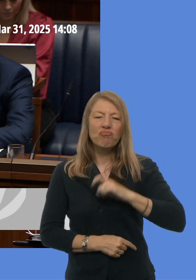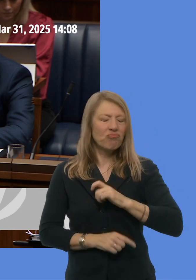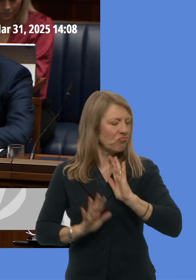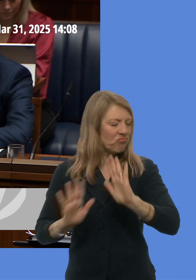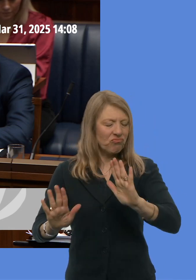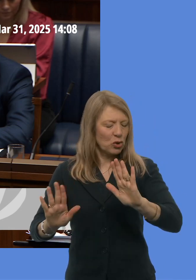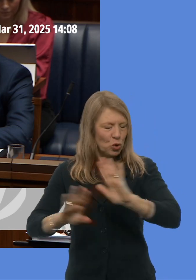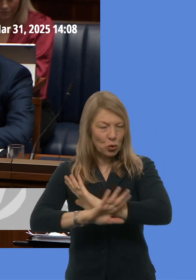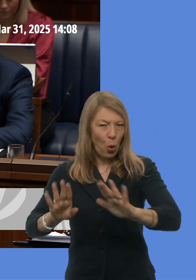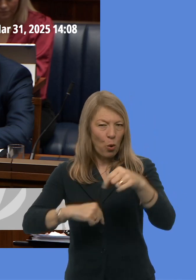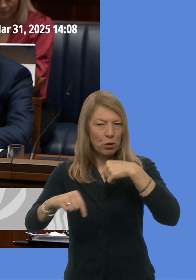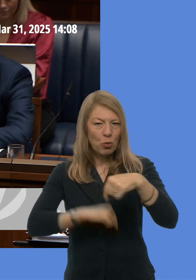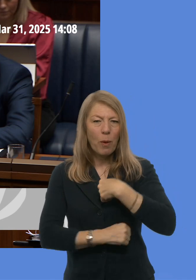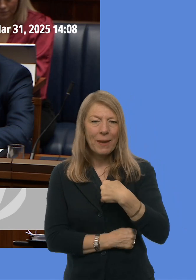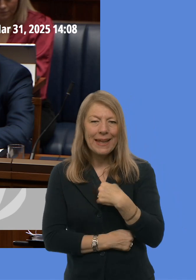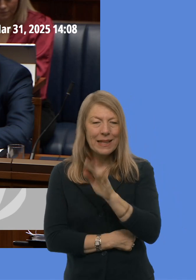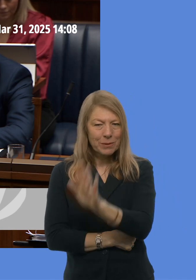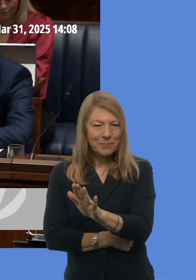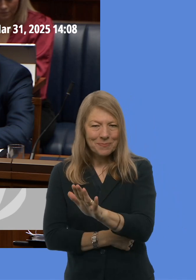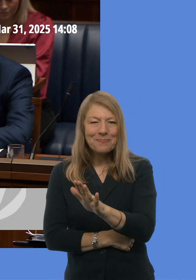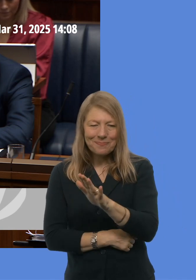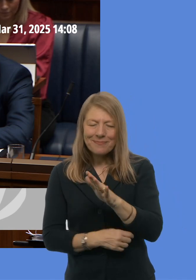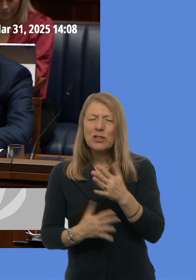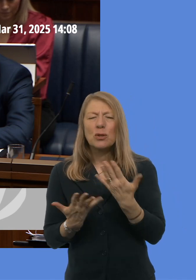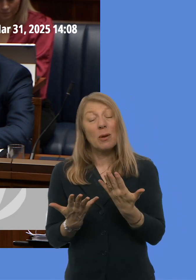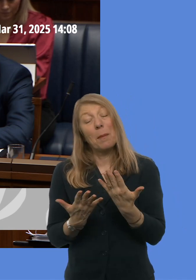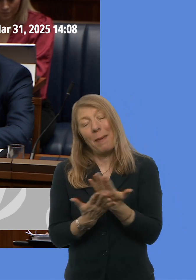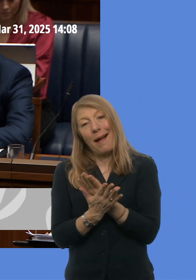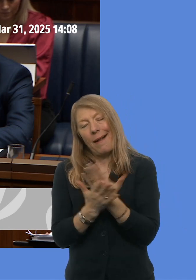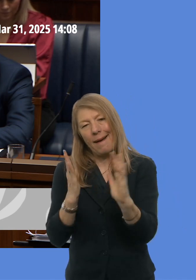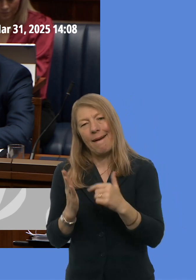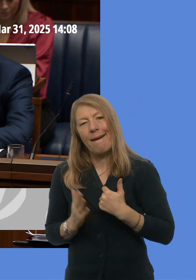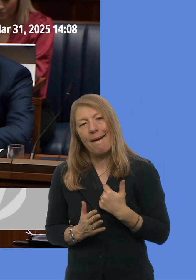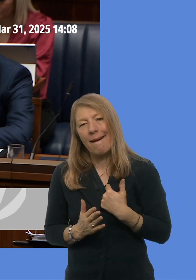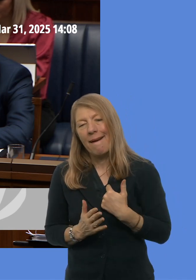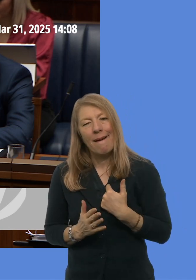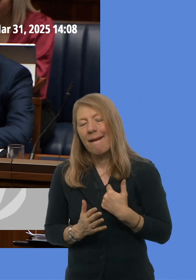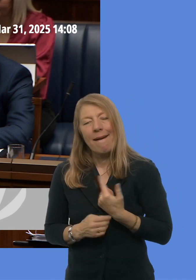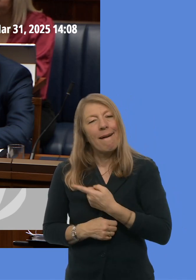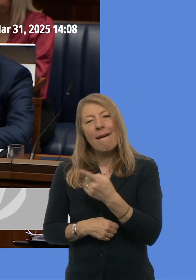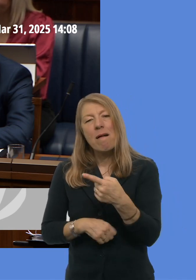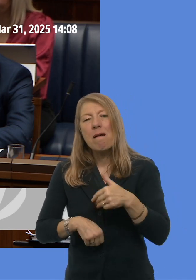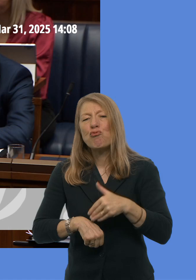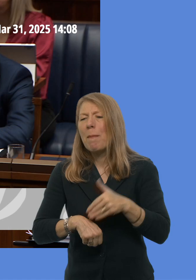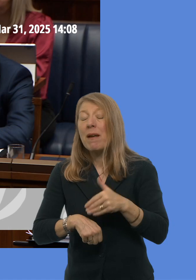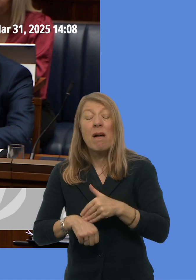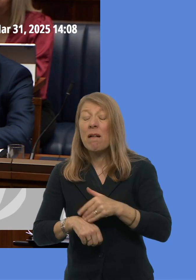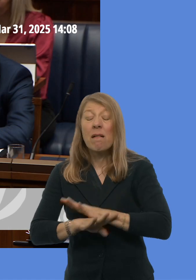This is supplementary to the criminal justice response, but let us make no mistake that there is no role for criminality whatsoever in our